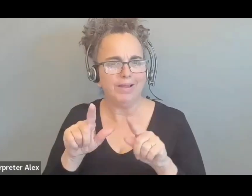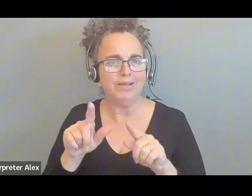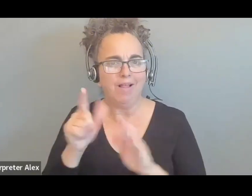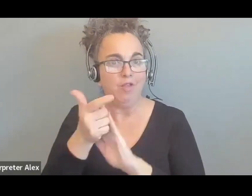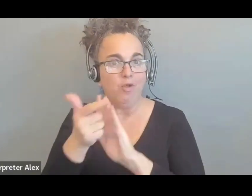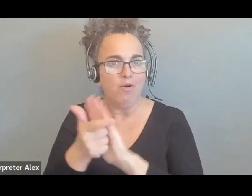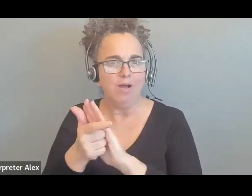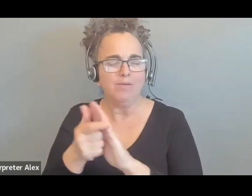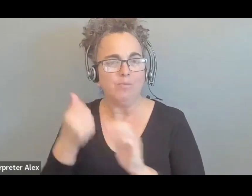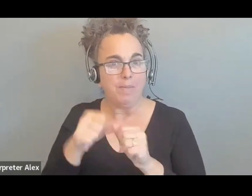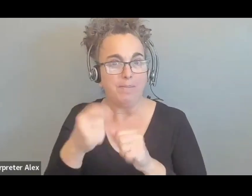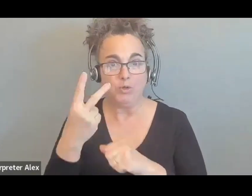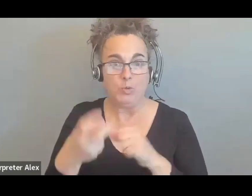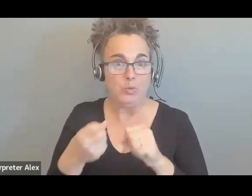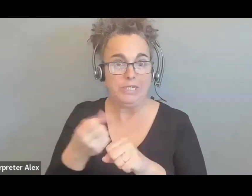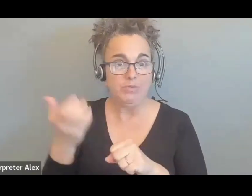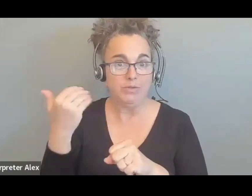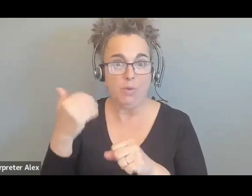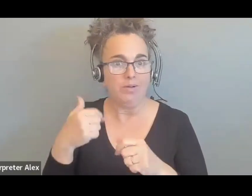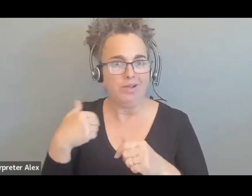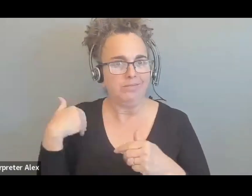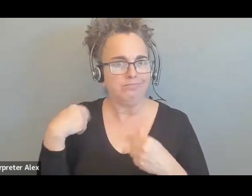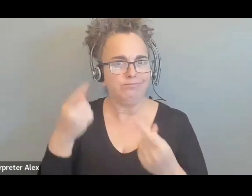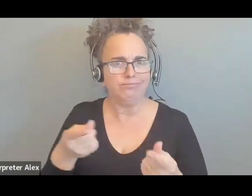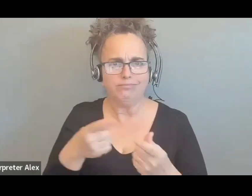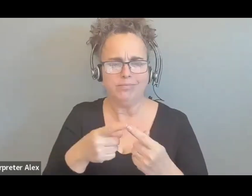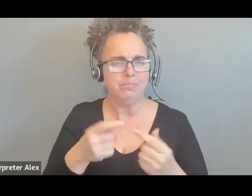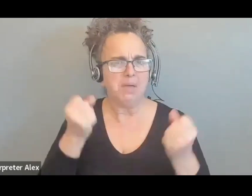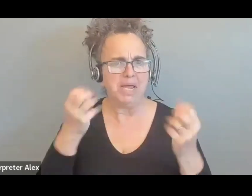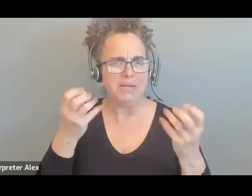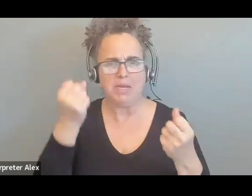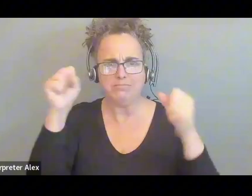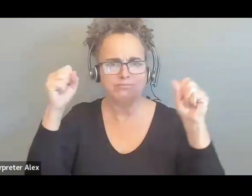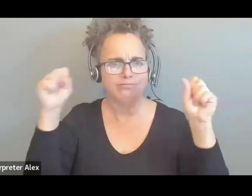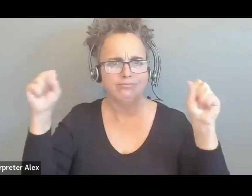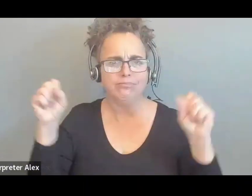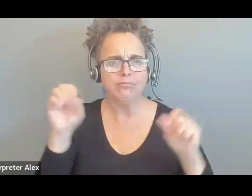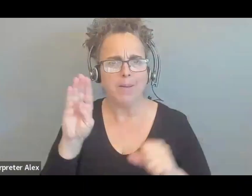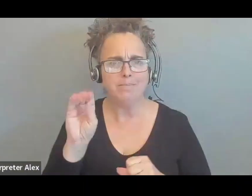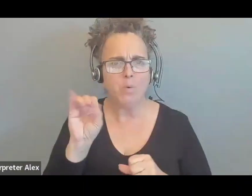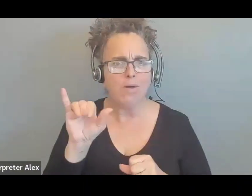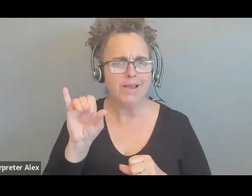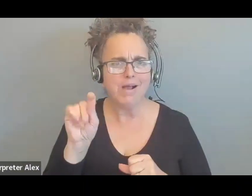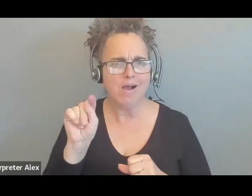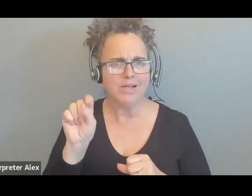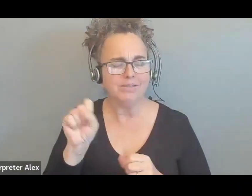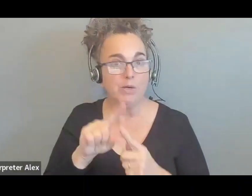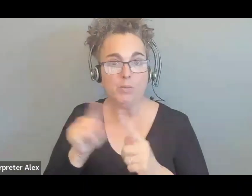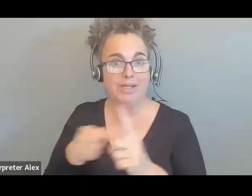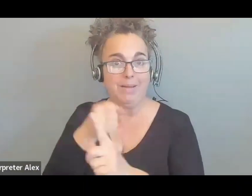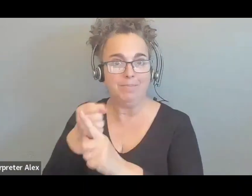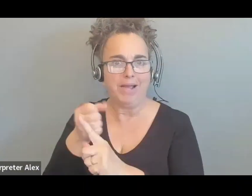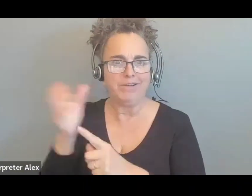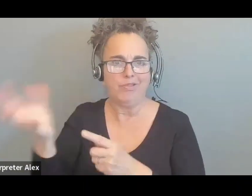years with massive companies and they had a direct impact on their bottom line. So things like that.